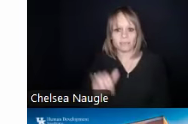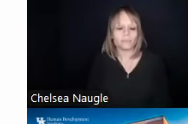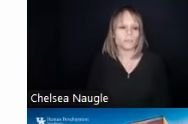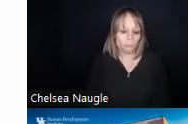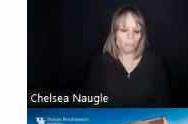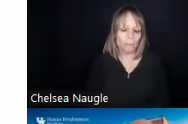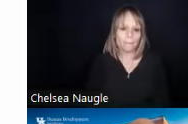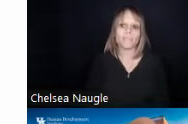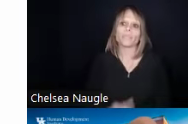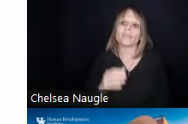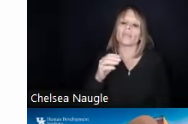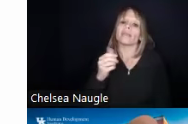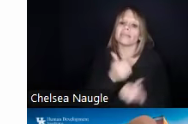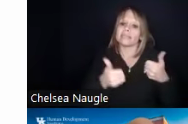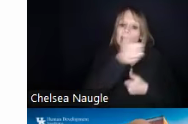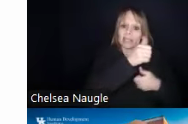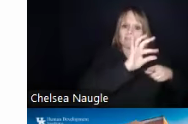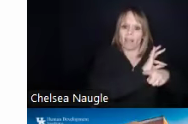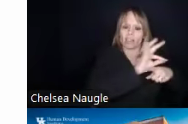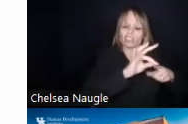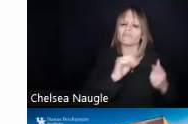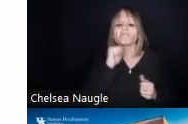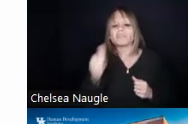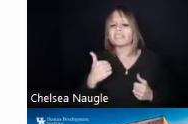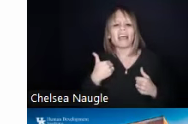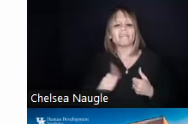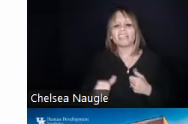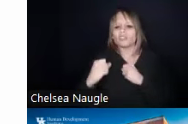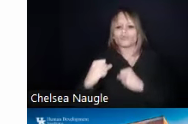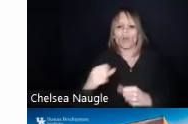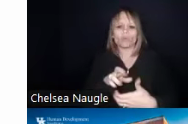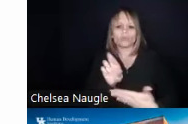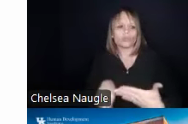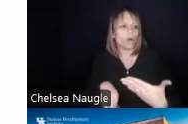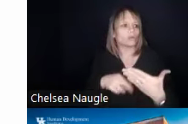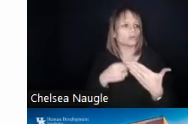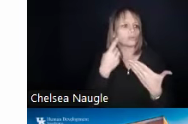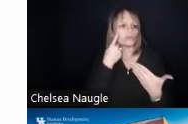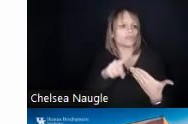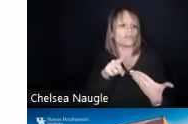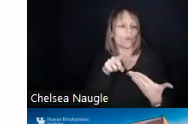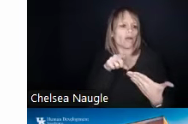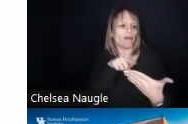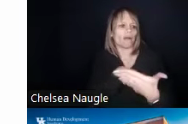function. We didn't get a lot of strong findings for inhibition. Um we did get really good findings uh for working